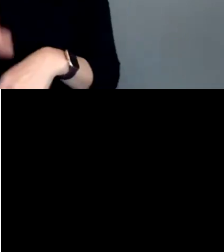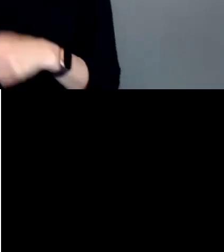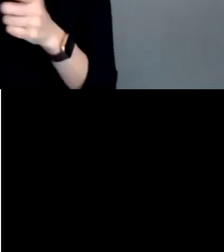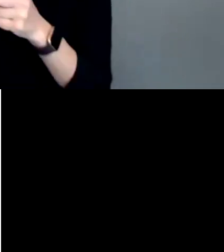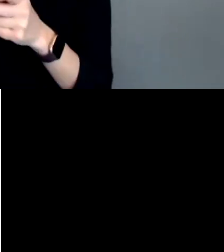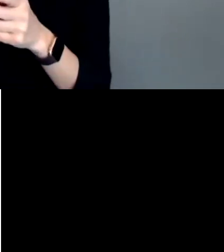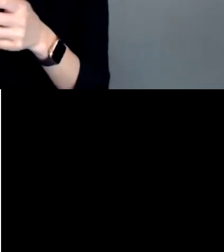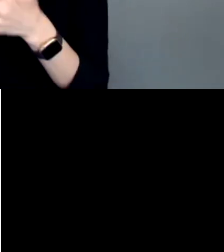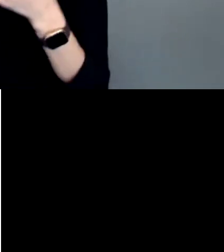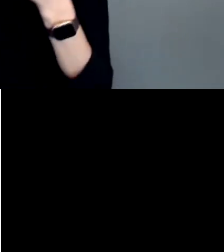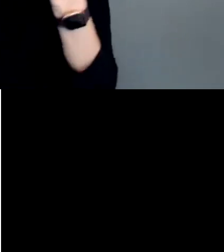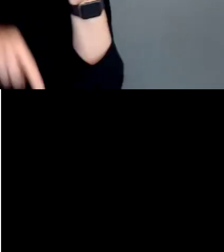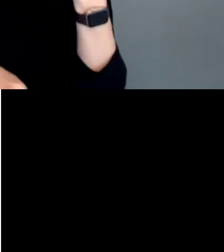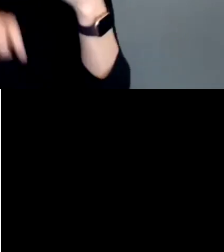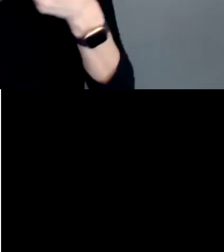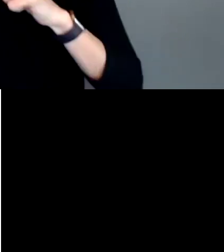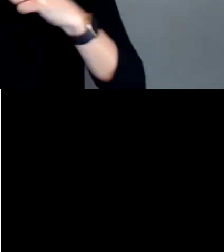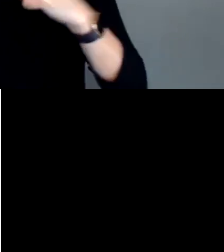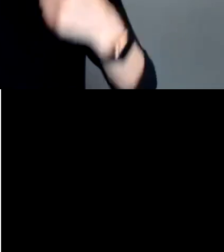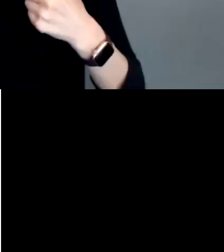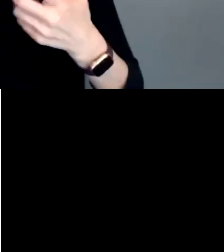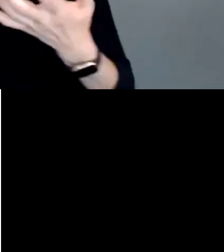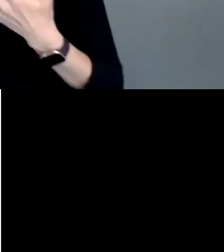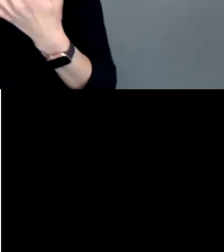able to narrow it down a little bit more. But, yeah.